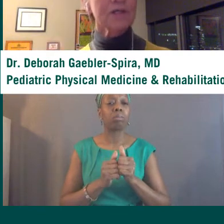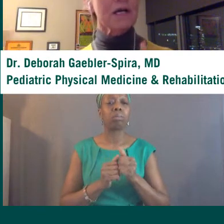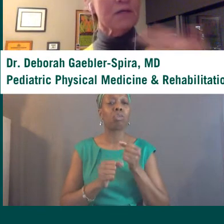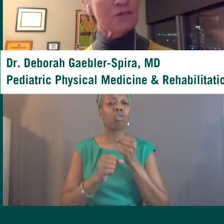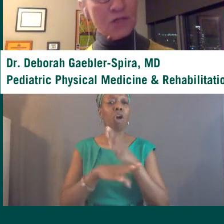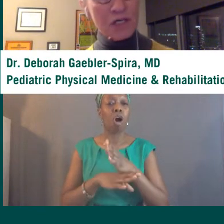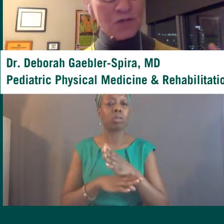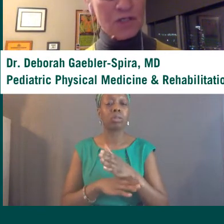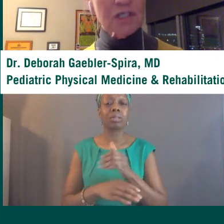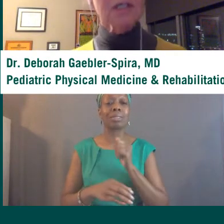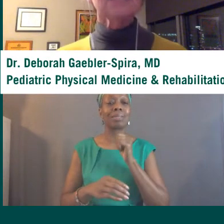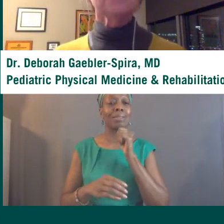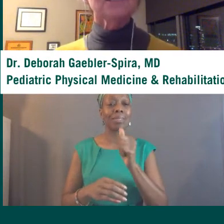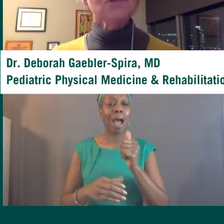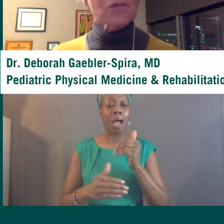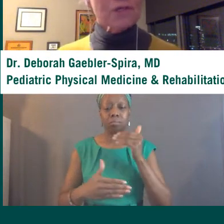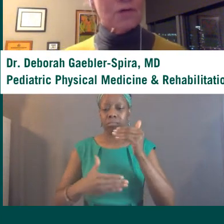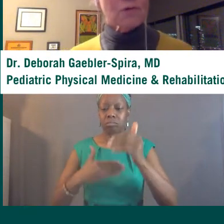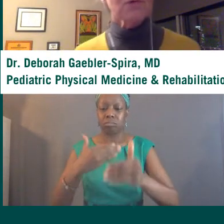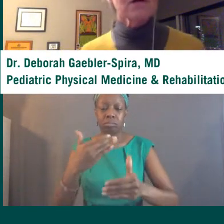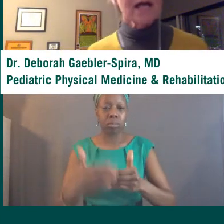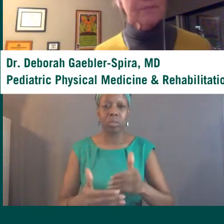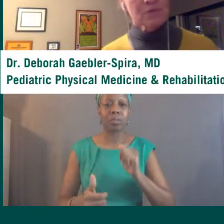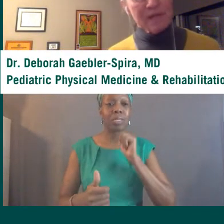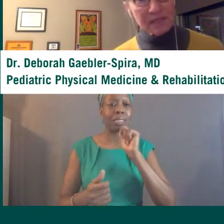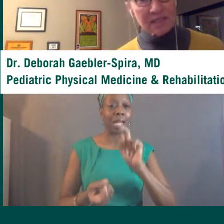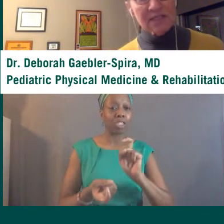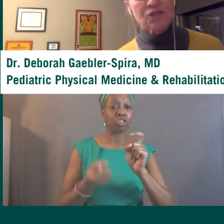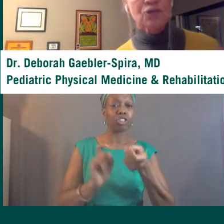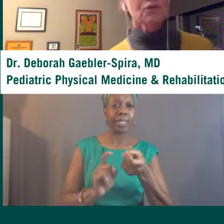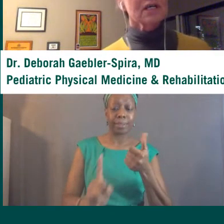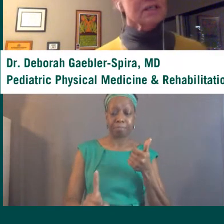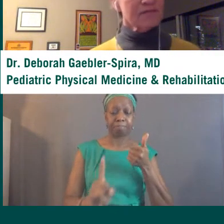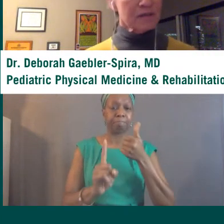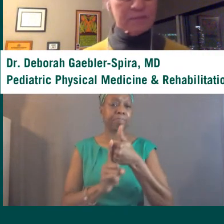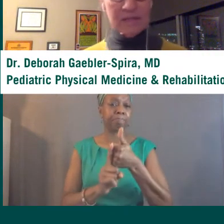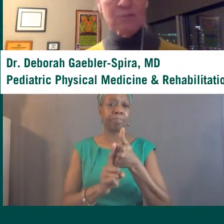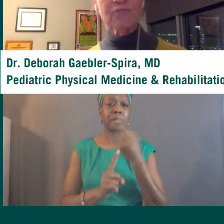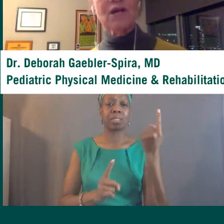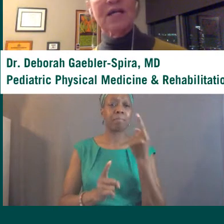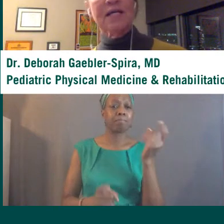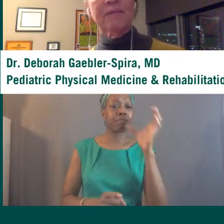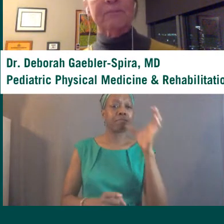or an unchanging injury or abnormality to a developing brain.